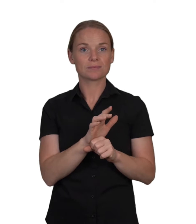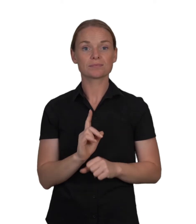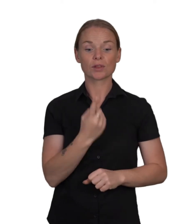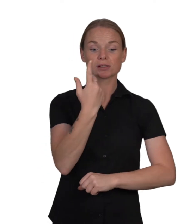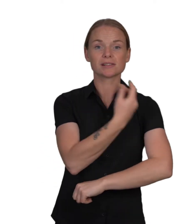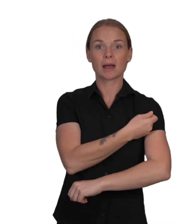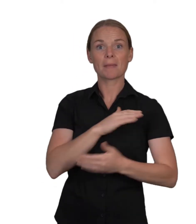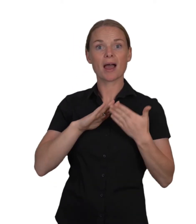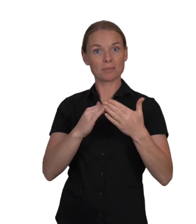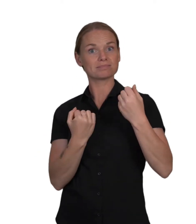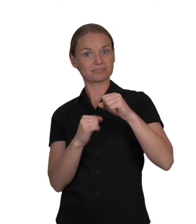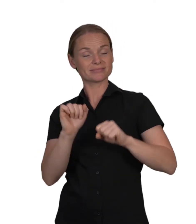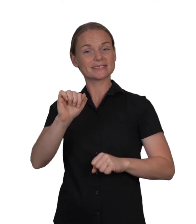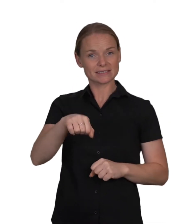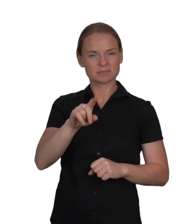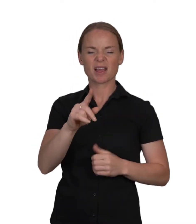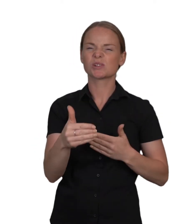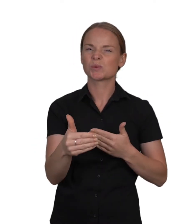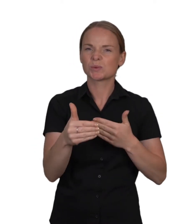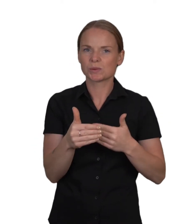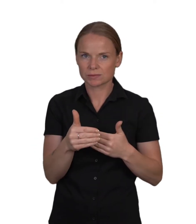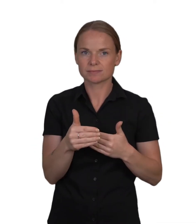While one dose may give some protection, it may only last for the short term.